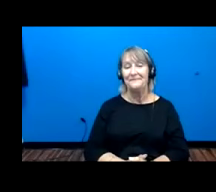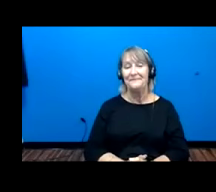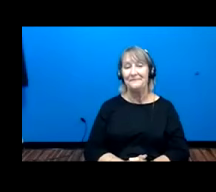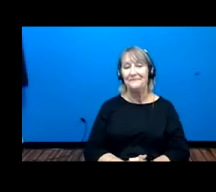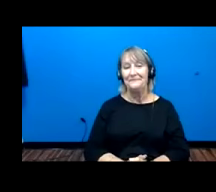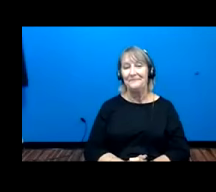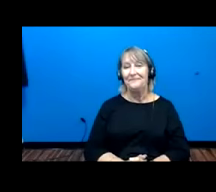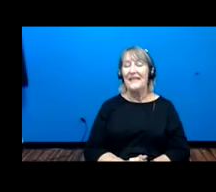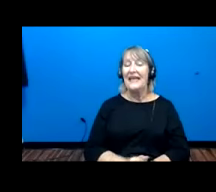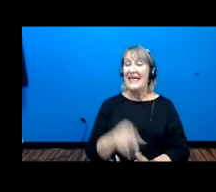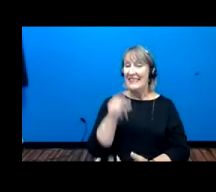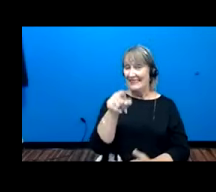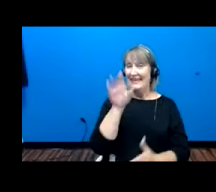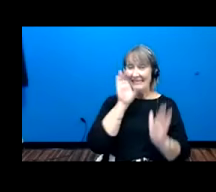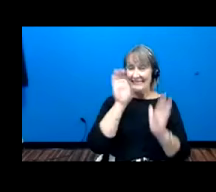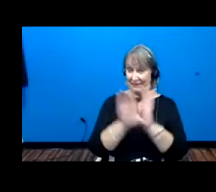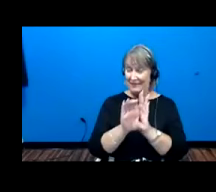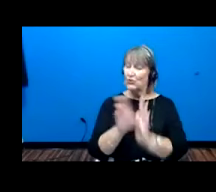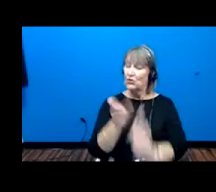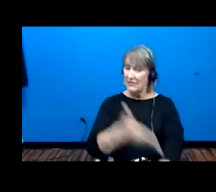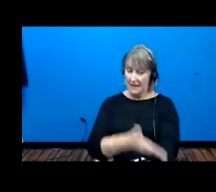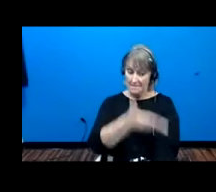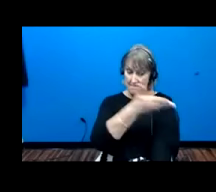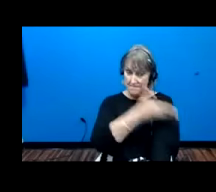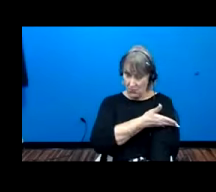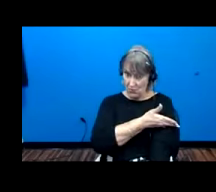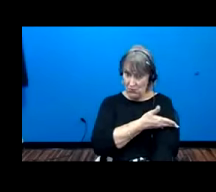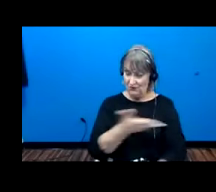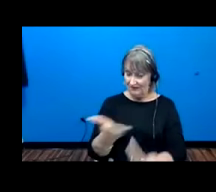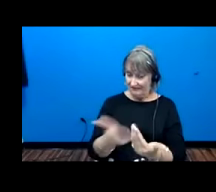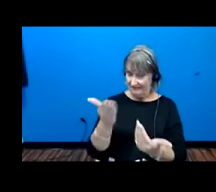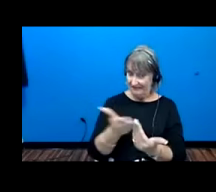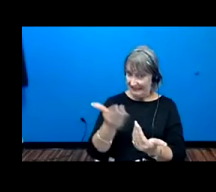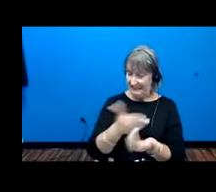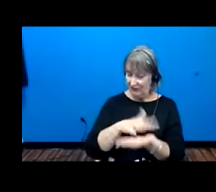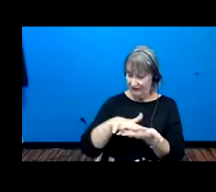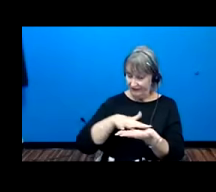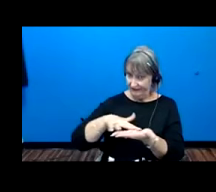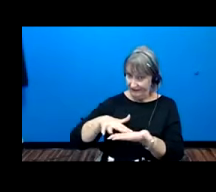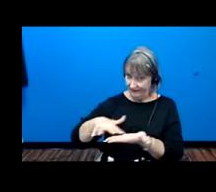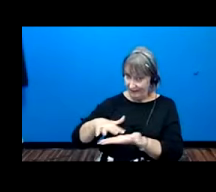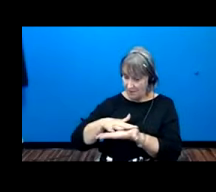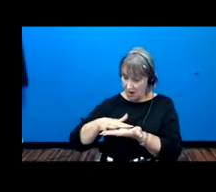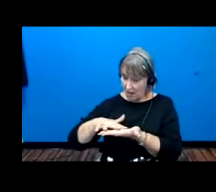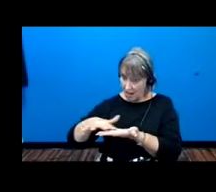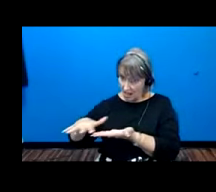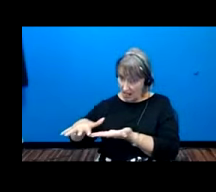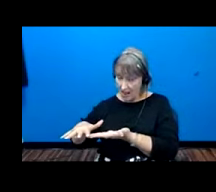when it comes to improved access for folks who are blind and have low vision that utilize braille